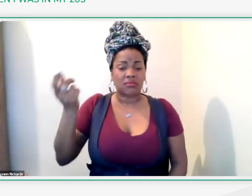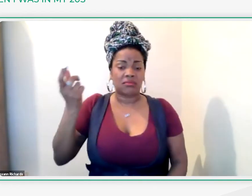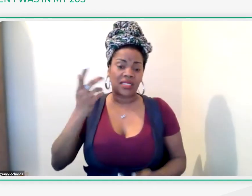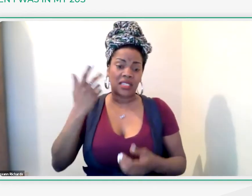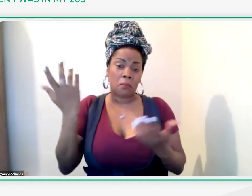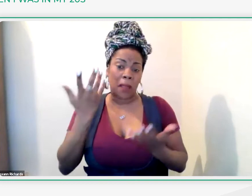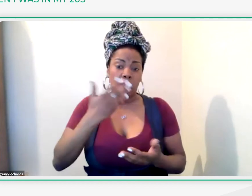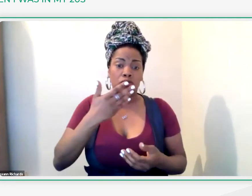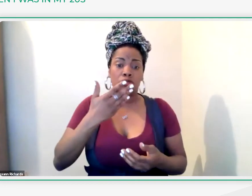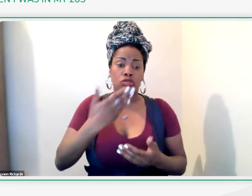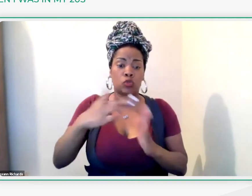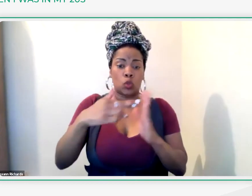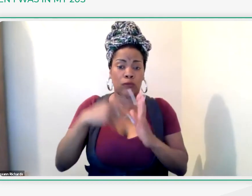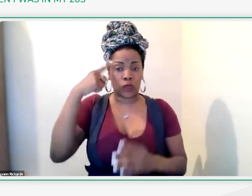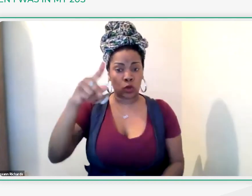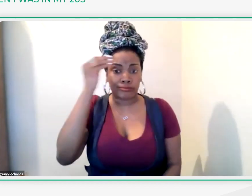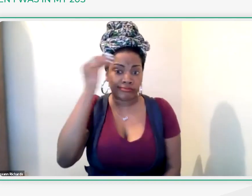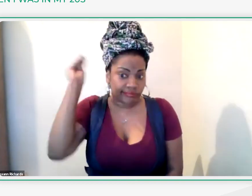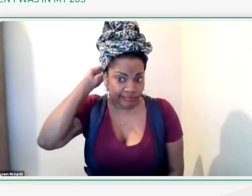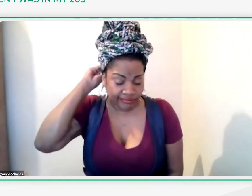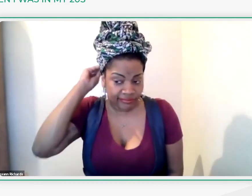I just learned about the 50/30/20 Rule myself.